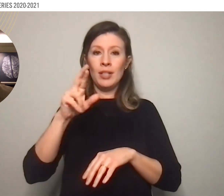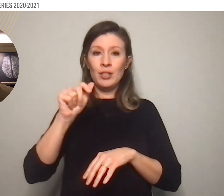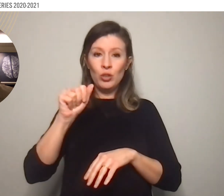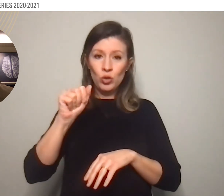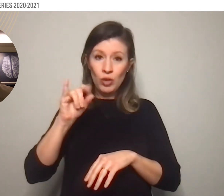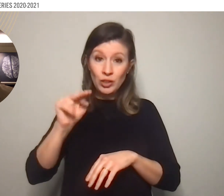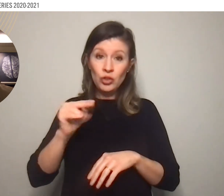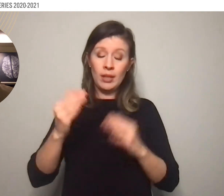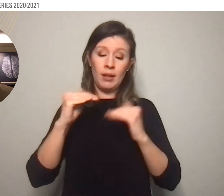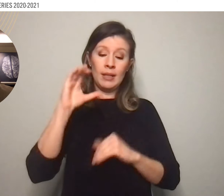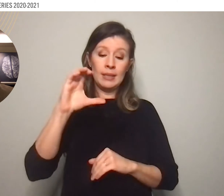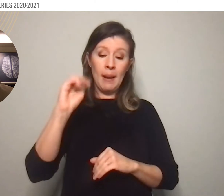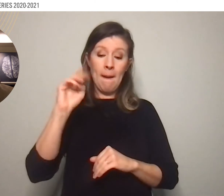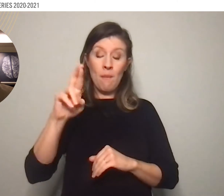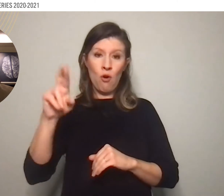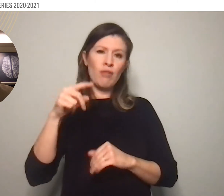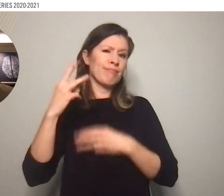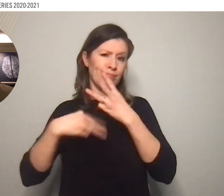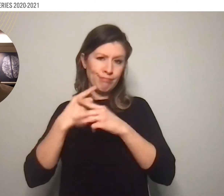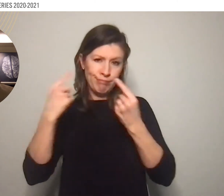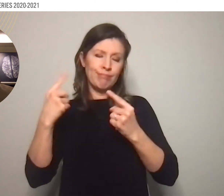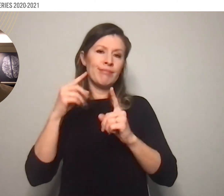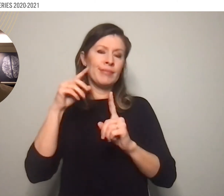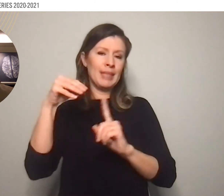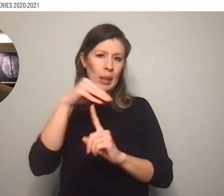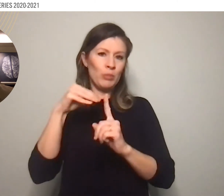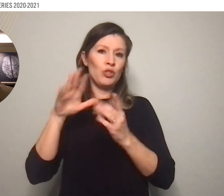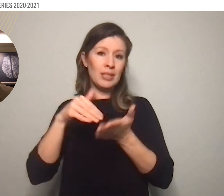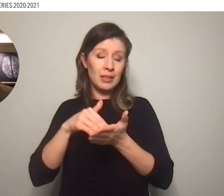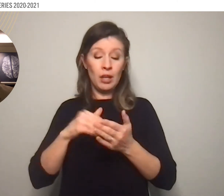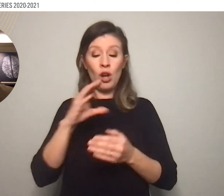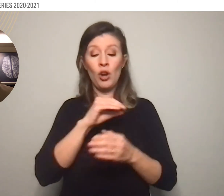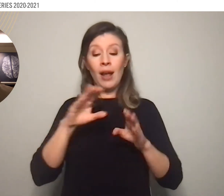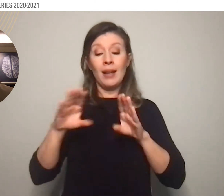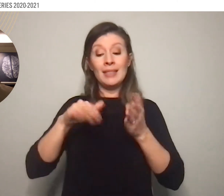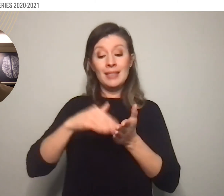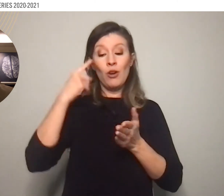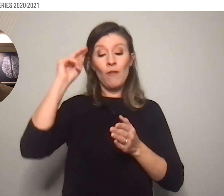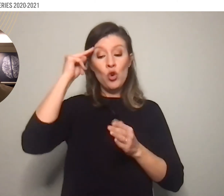uh the CMRR which is the world-renowned imaging center and the Center for Neural Behavior Development